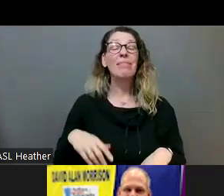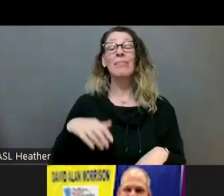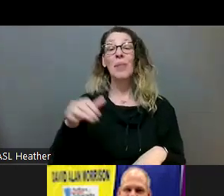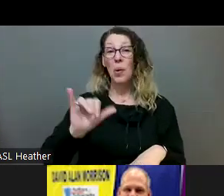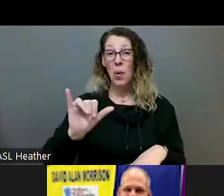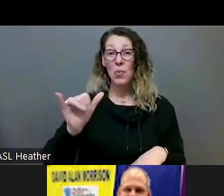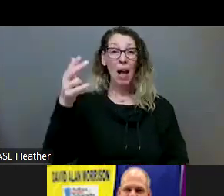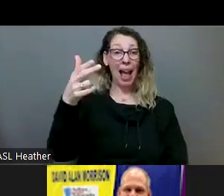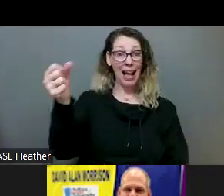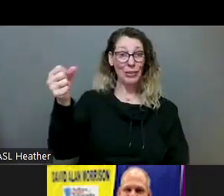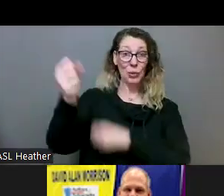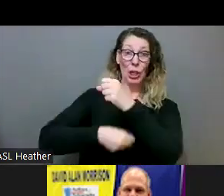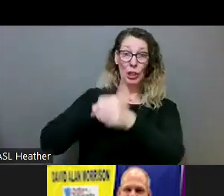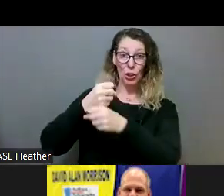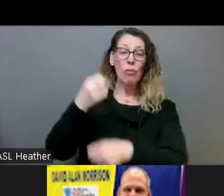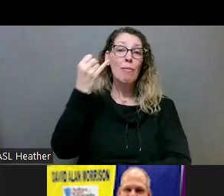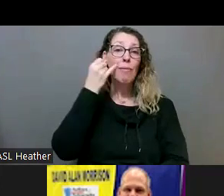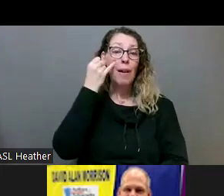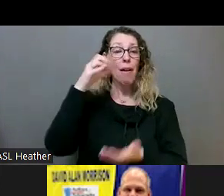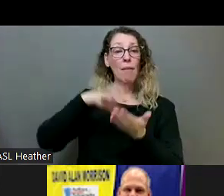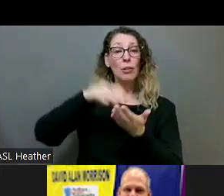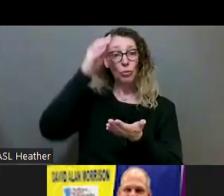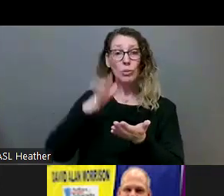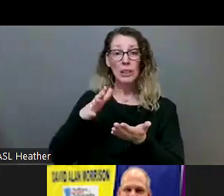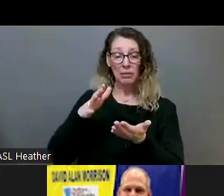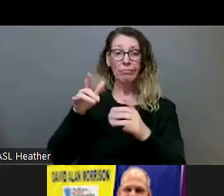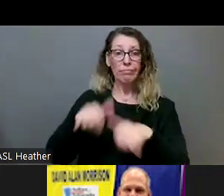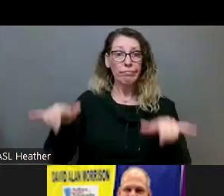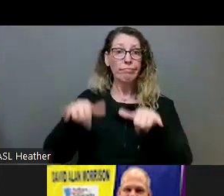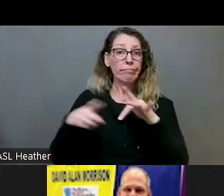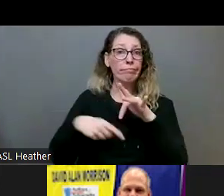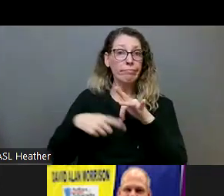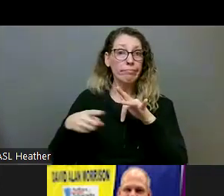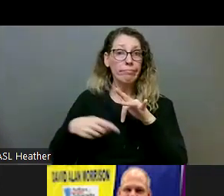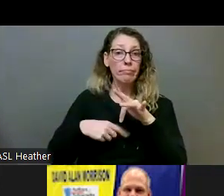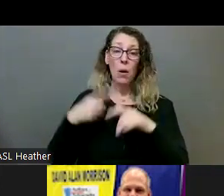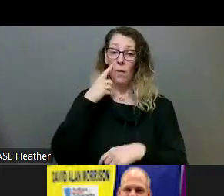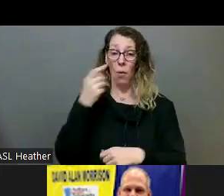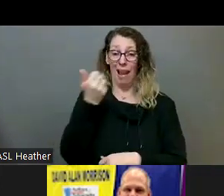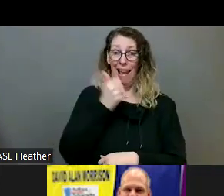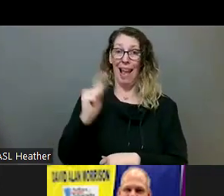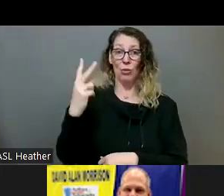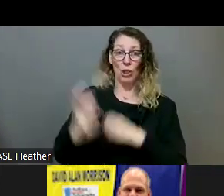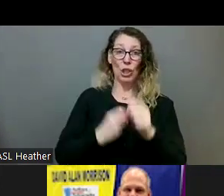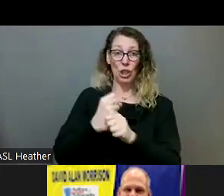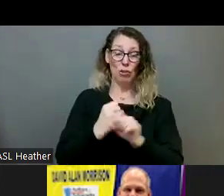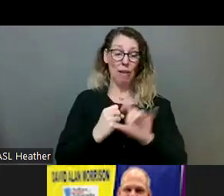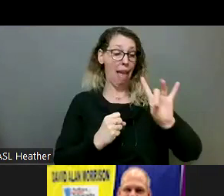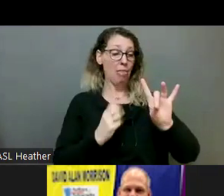school years, if a student is chronically absent for any two years between 8th and 12th grade,